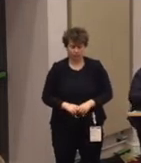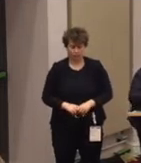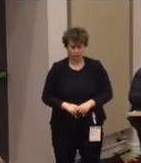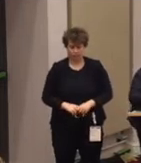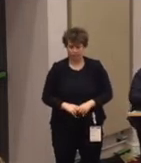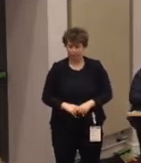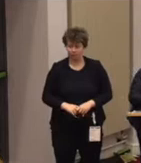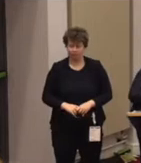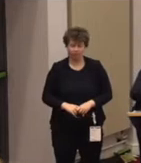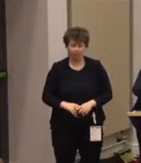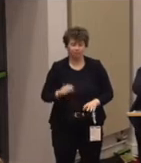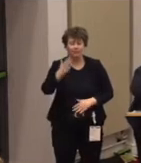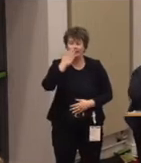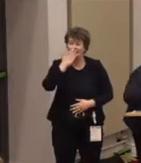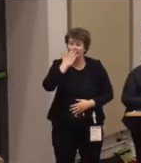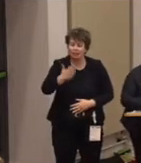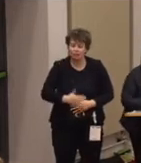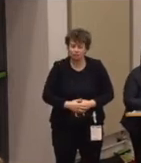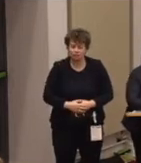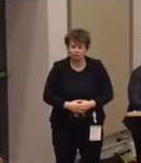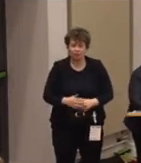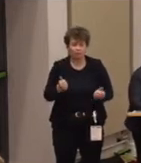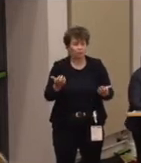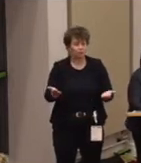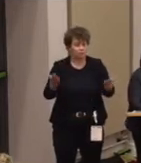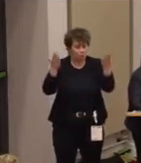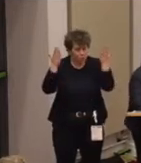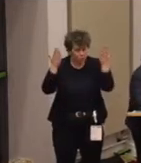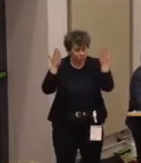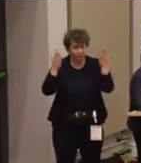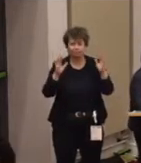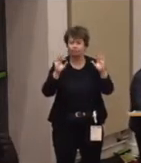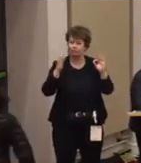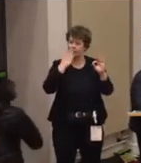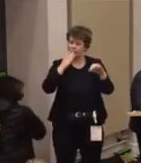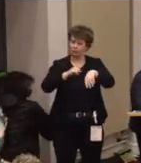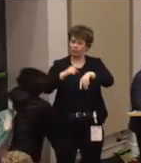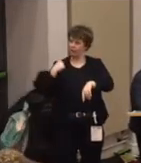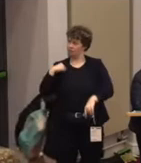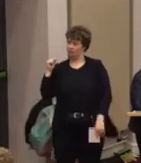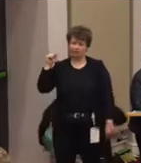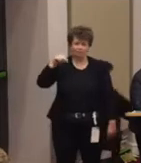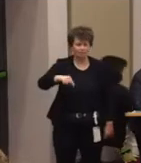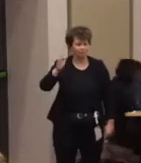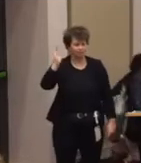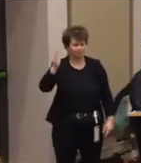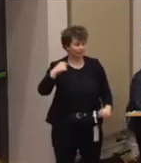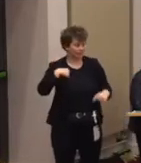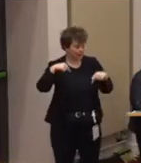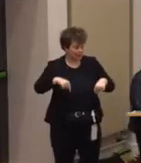you for providing me this opportunity, I am very humbled to be in this rich discussion